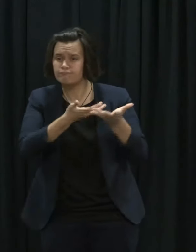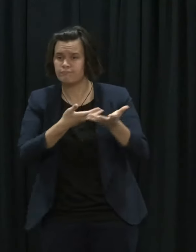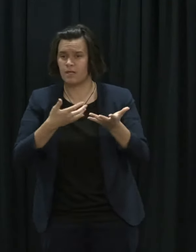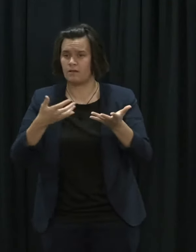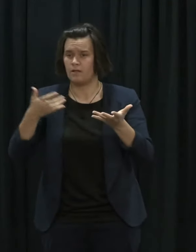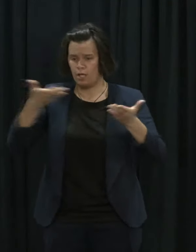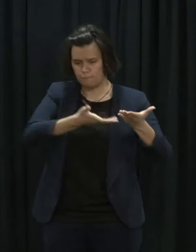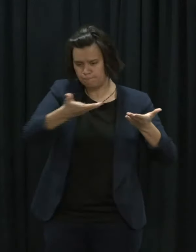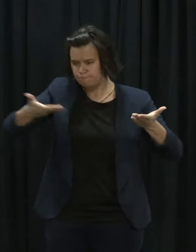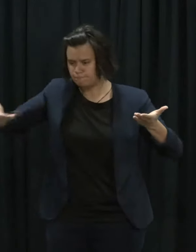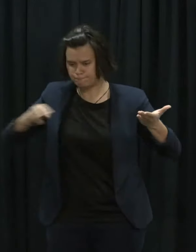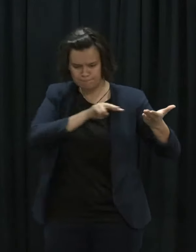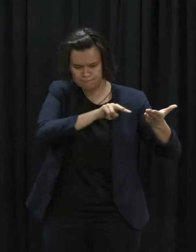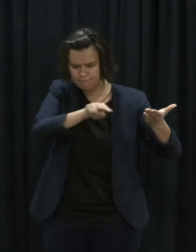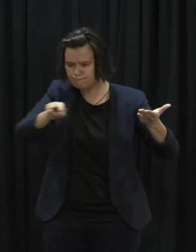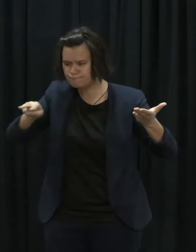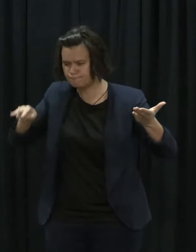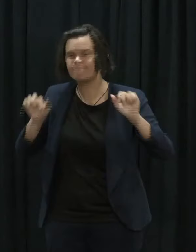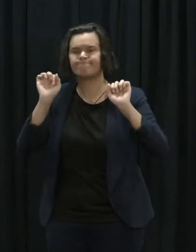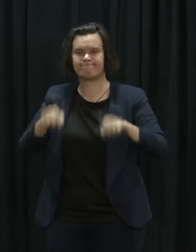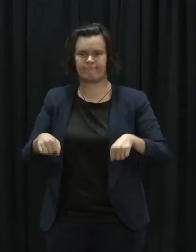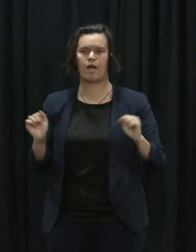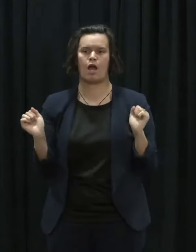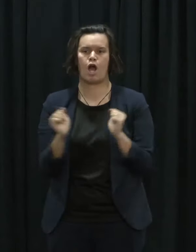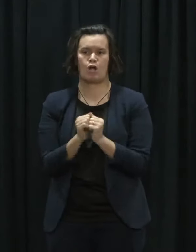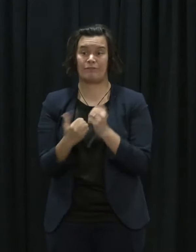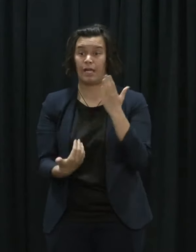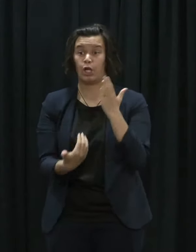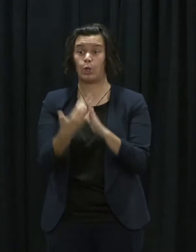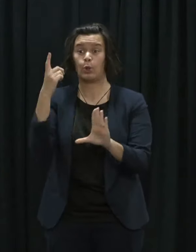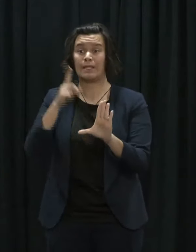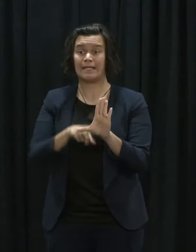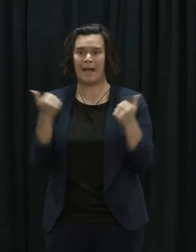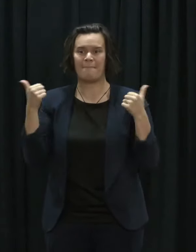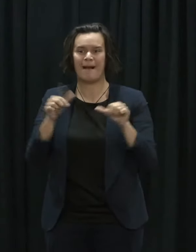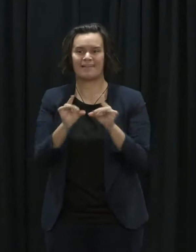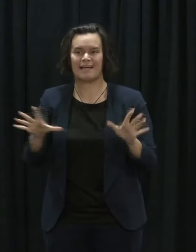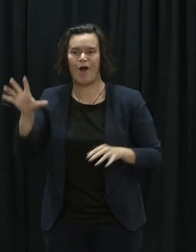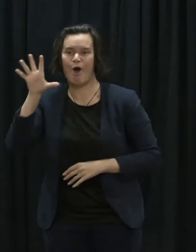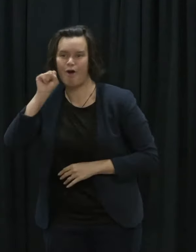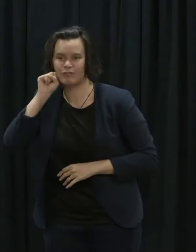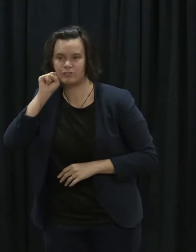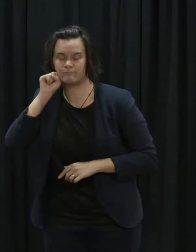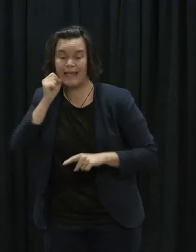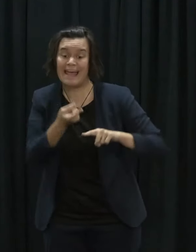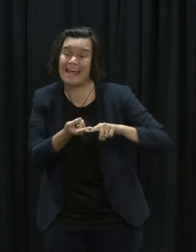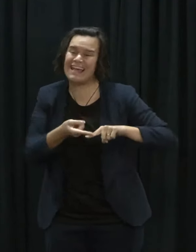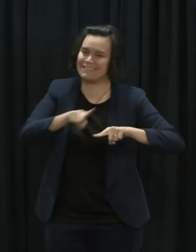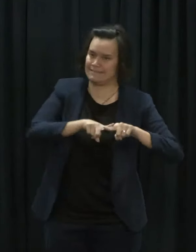Here today we have carefully balanced the range of advice,